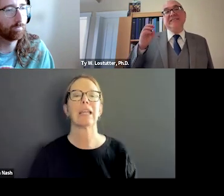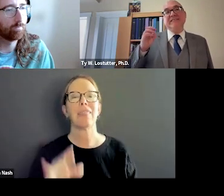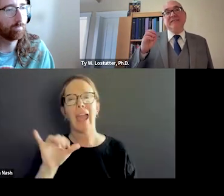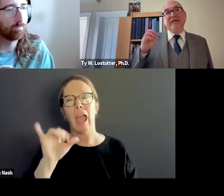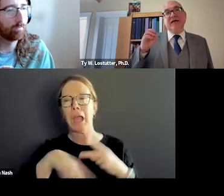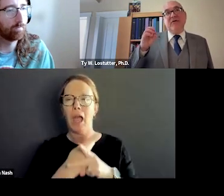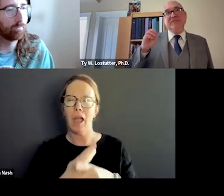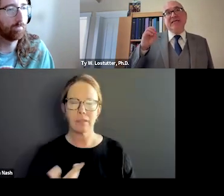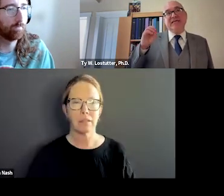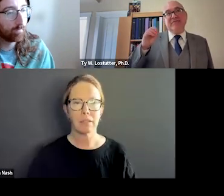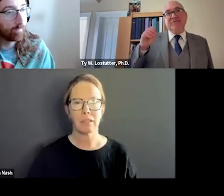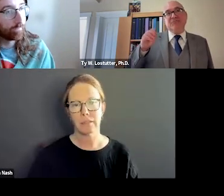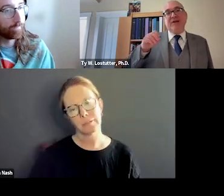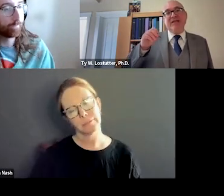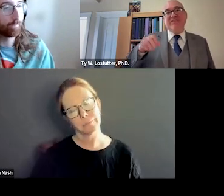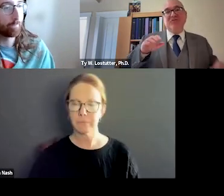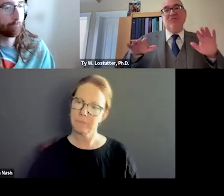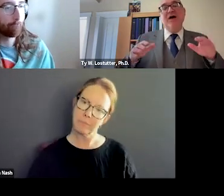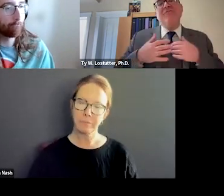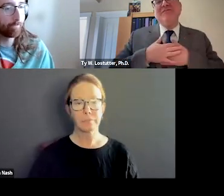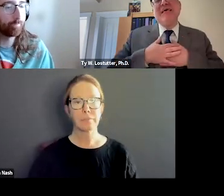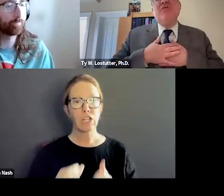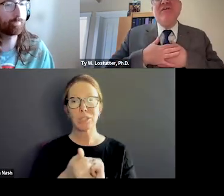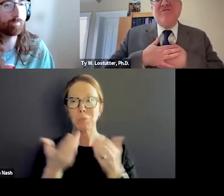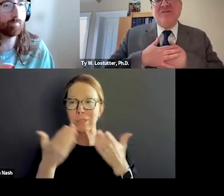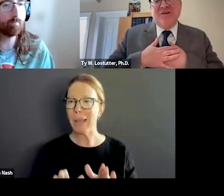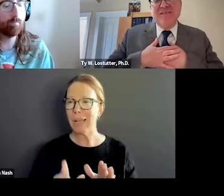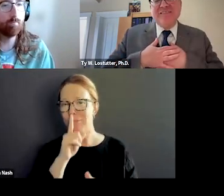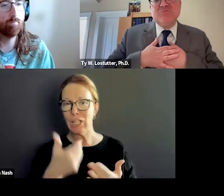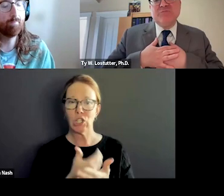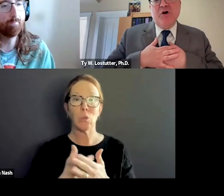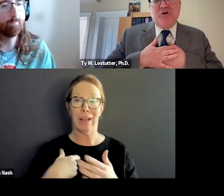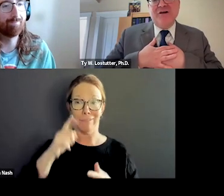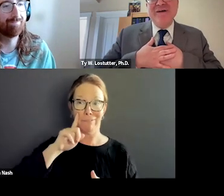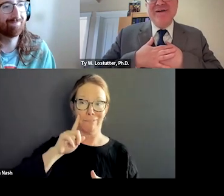It's I will say, given sports betting in this new I will just say, when I first started this, this was poker.